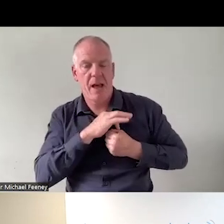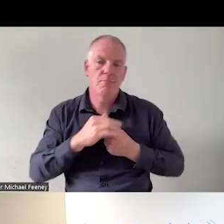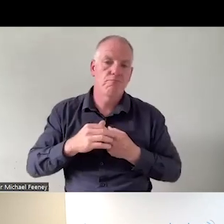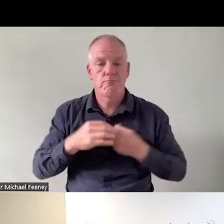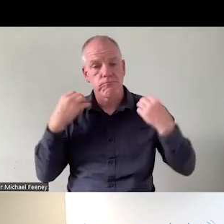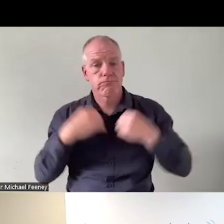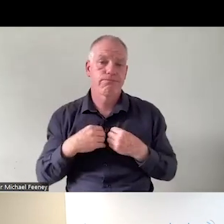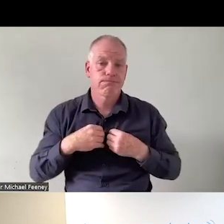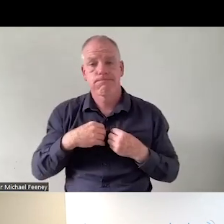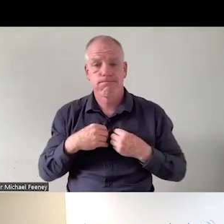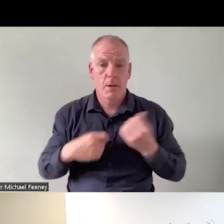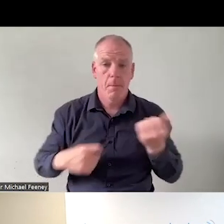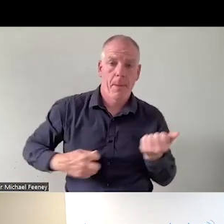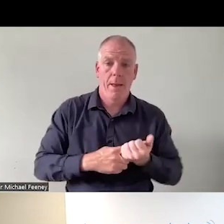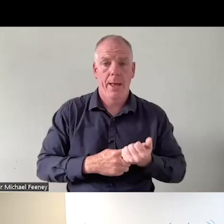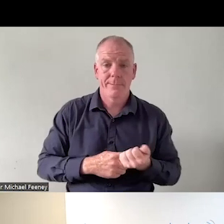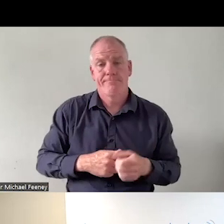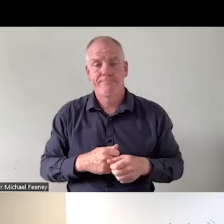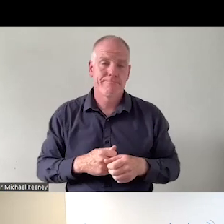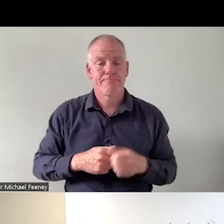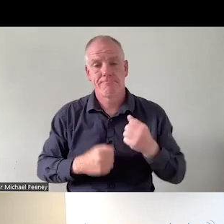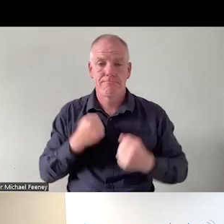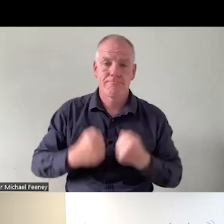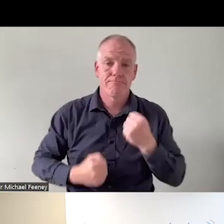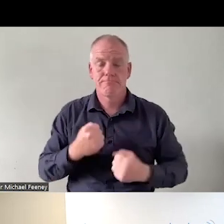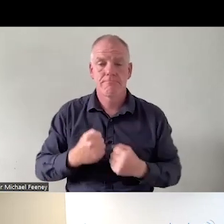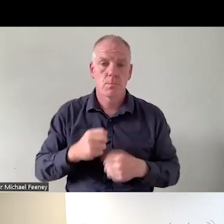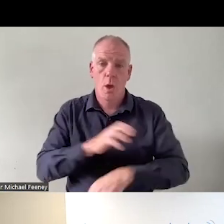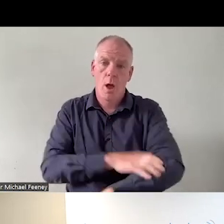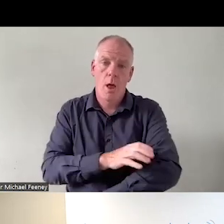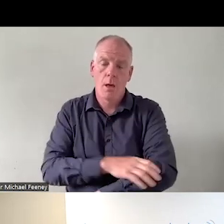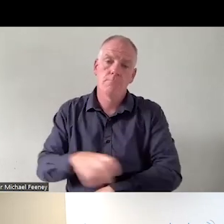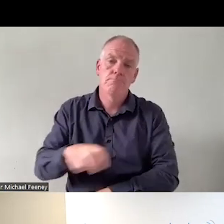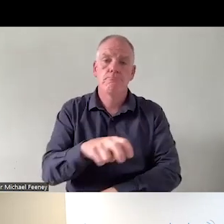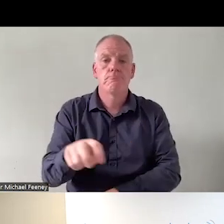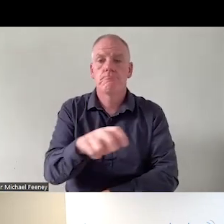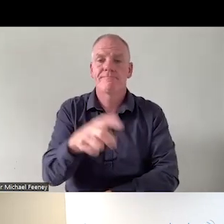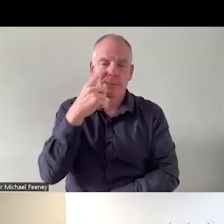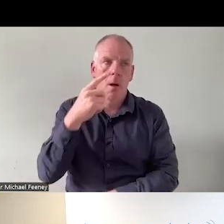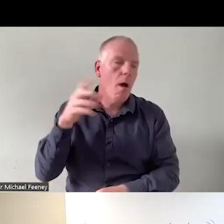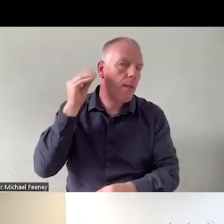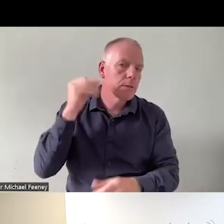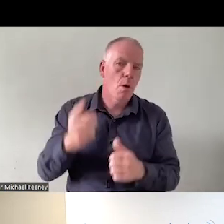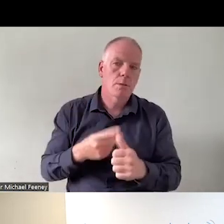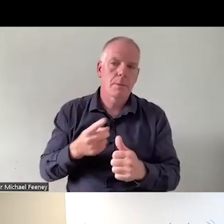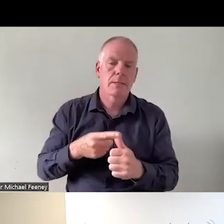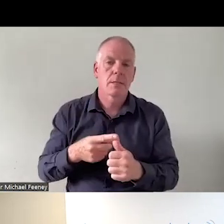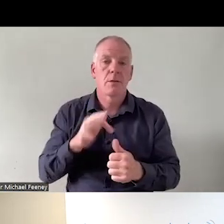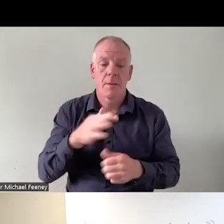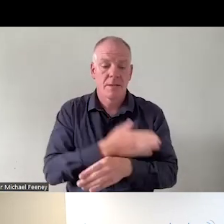plug in their audio choice of headphones, and off they go. So, from front of the house you might go through to the bar area